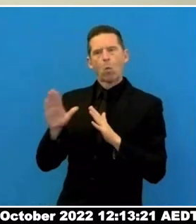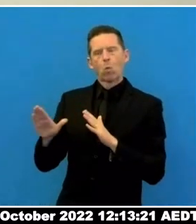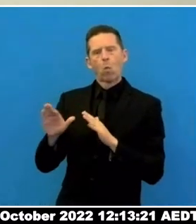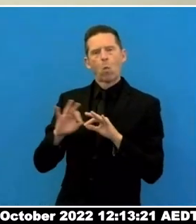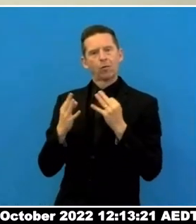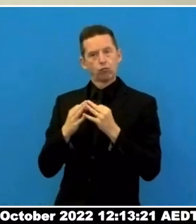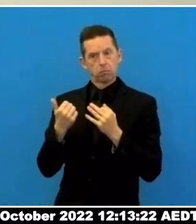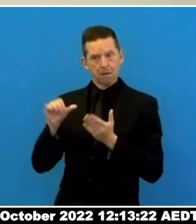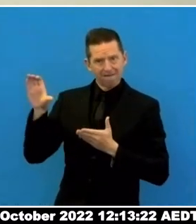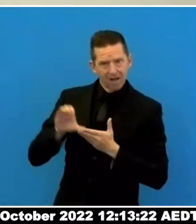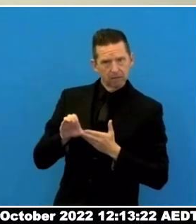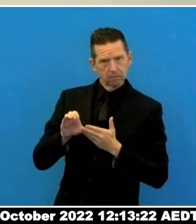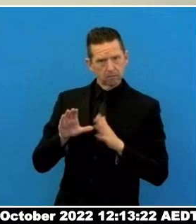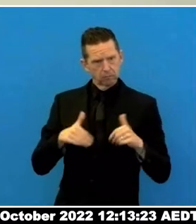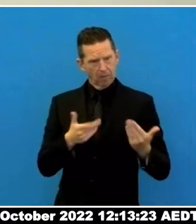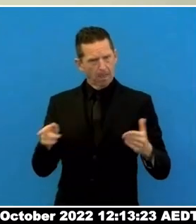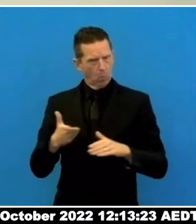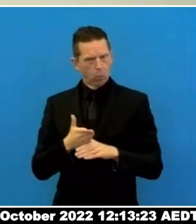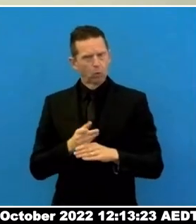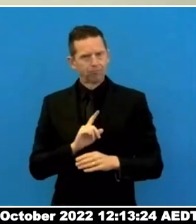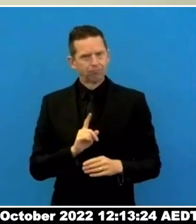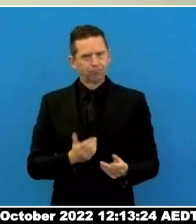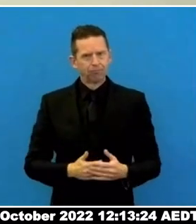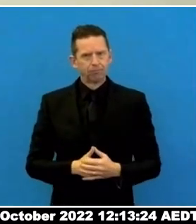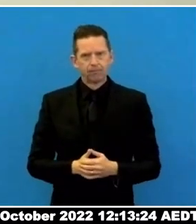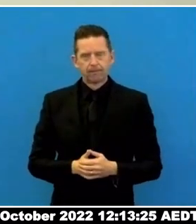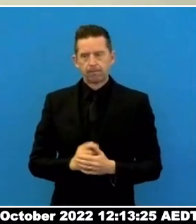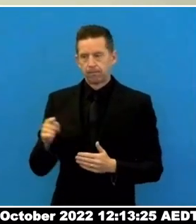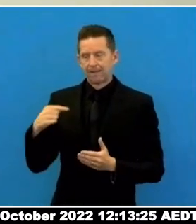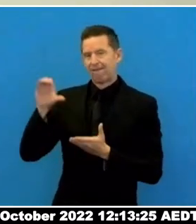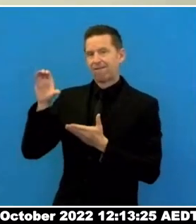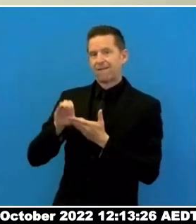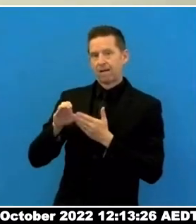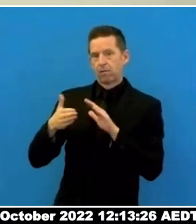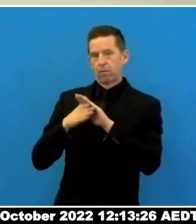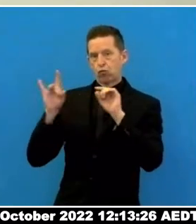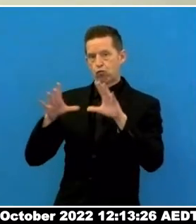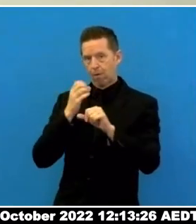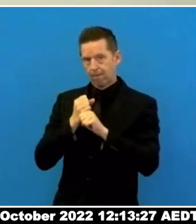and undertake all of this work? So we are funded from both Commonwealth and State Government,